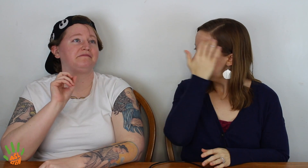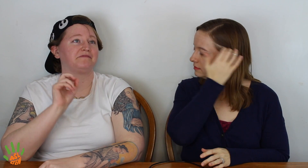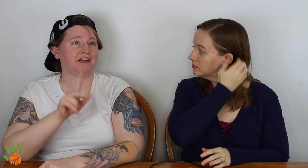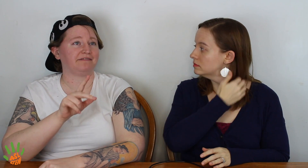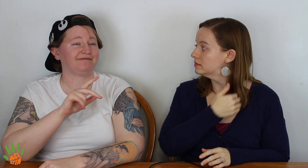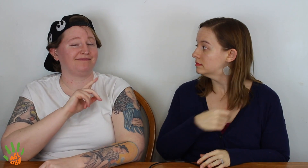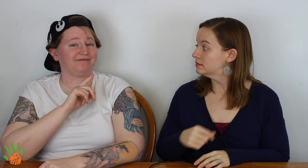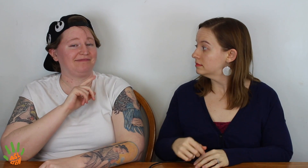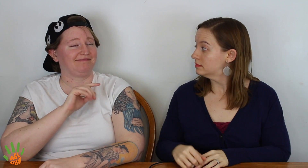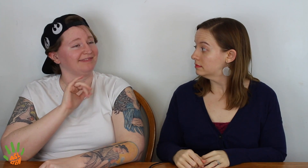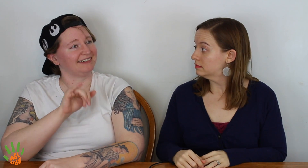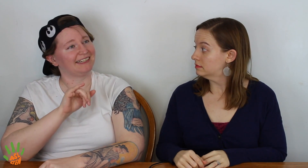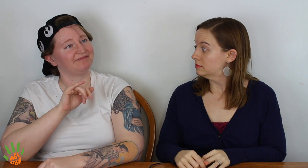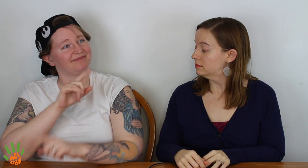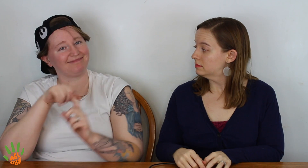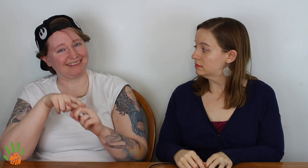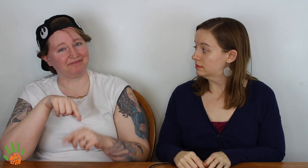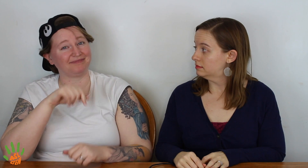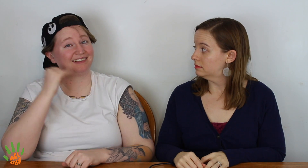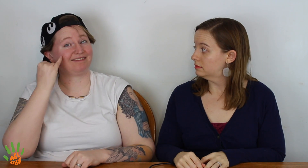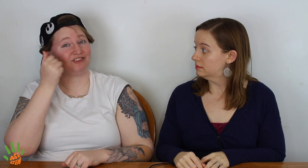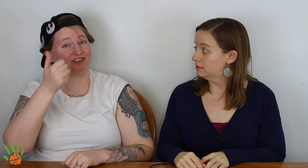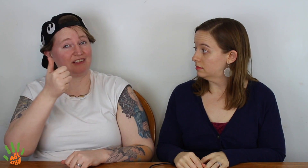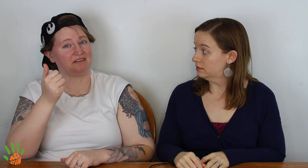Okay, umm it kind of depends.